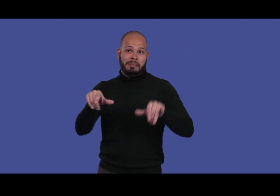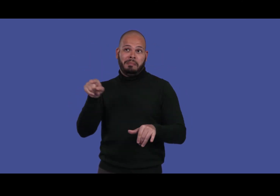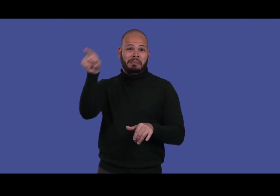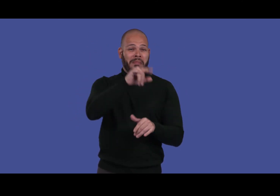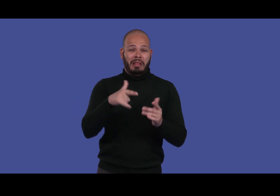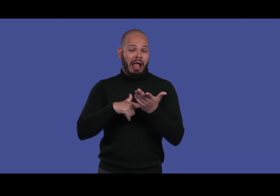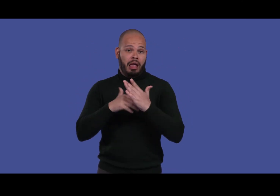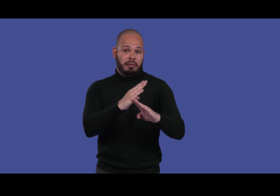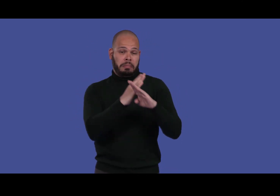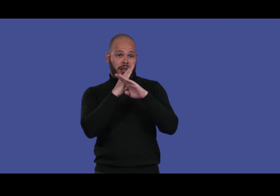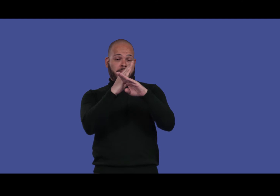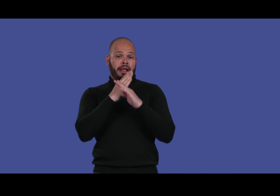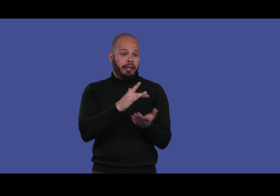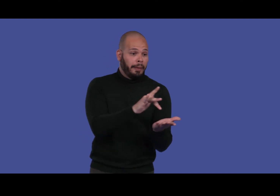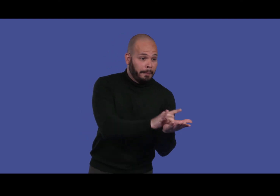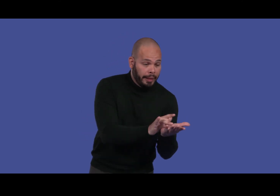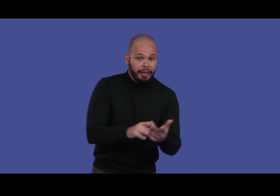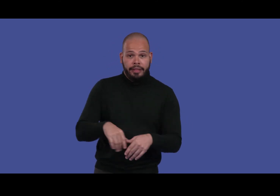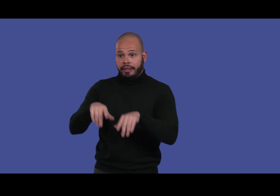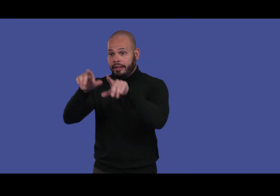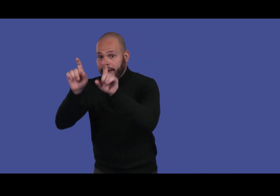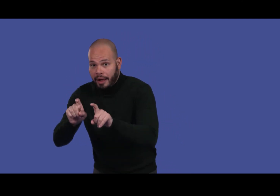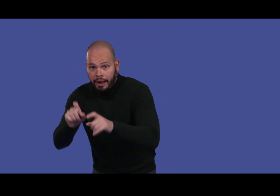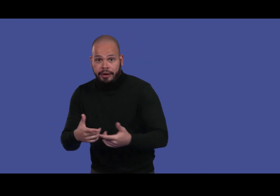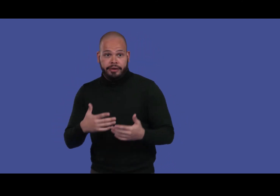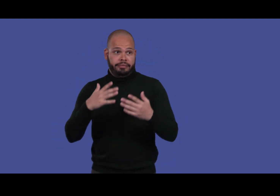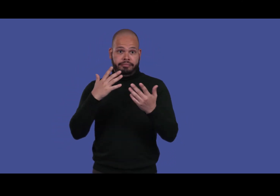treatment and health care in general.